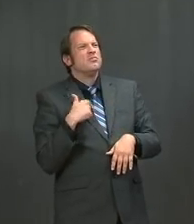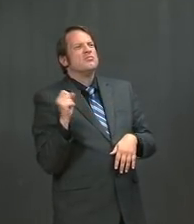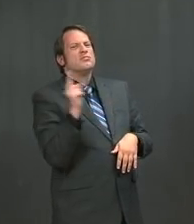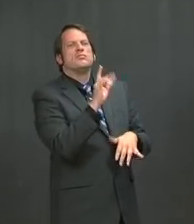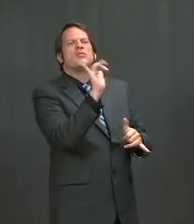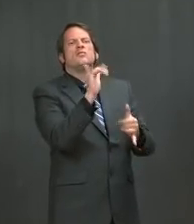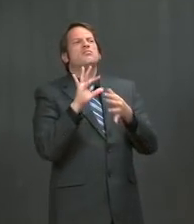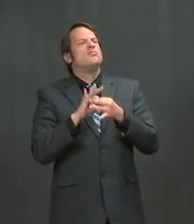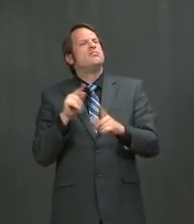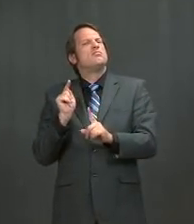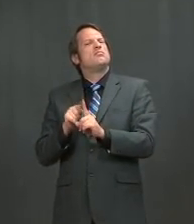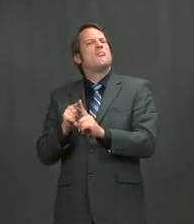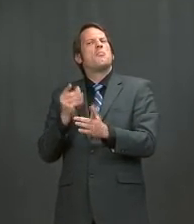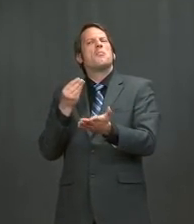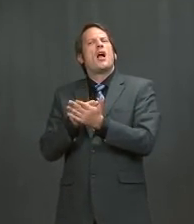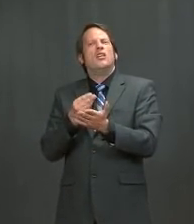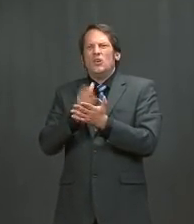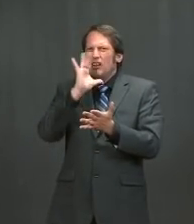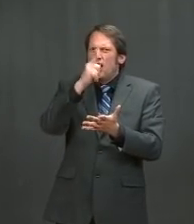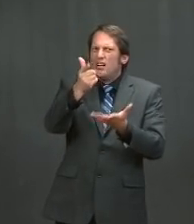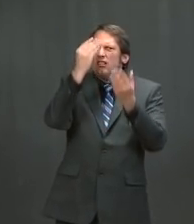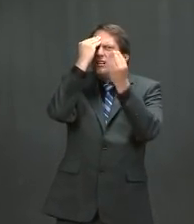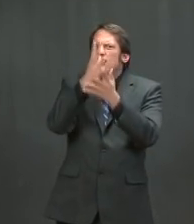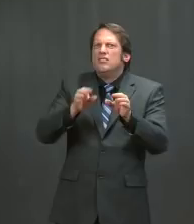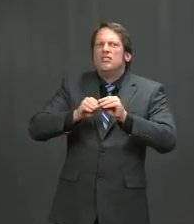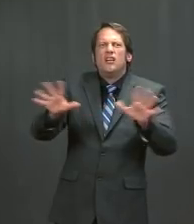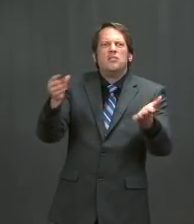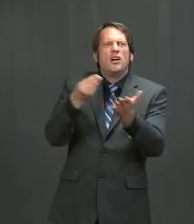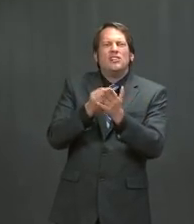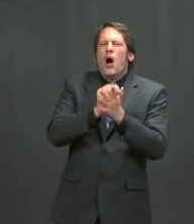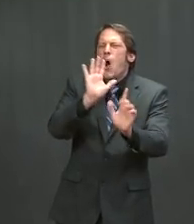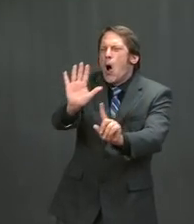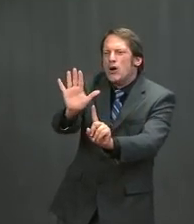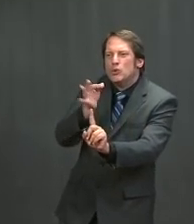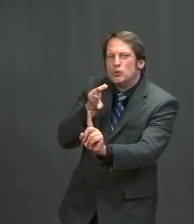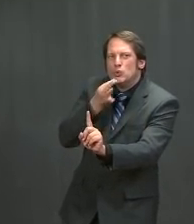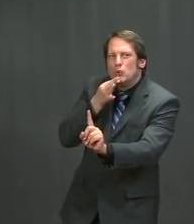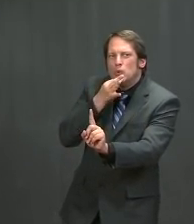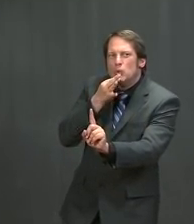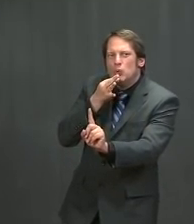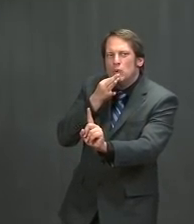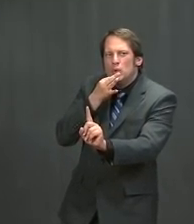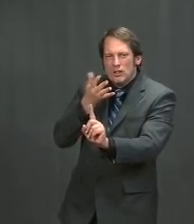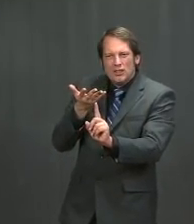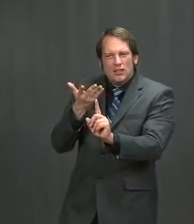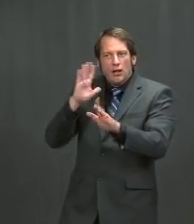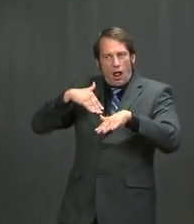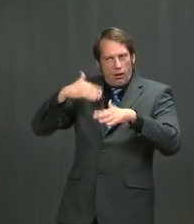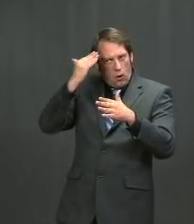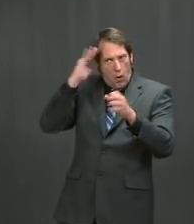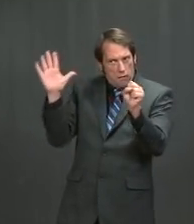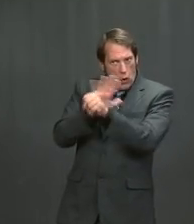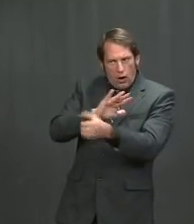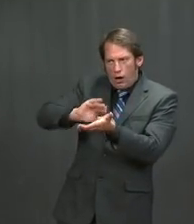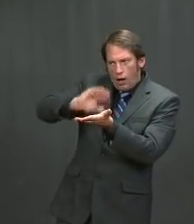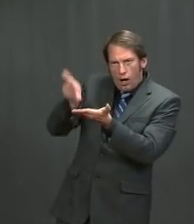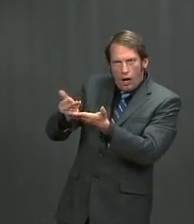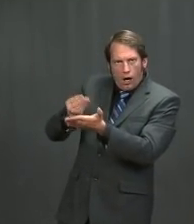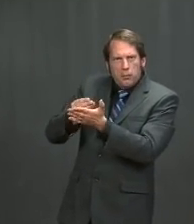Ms. Psaki: We expect it to be soon. It's not the full budget, as you know. But just for clarity purposes, it's a kind of discretionary guidance.